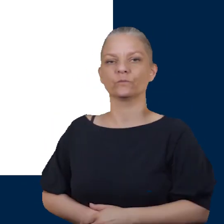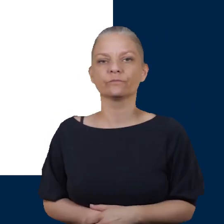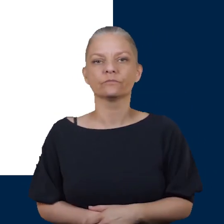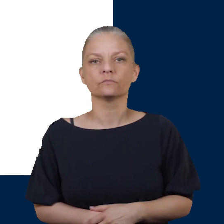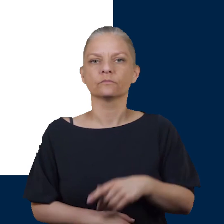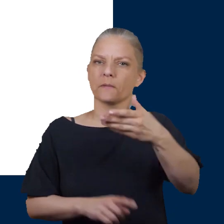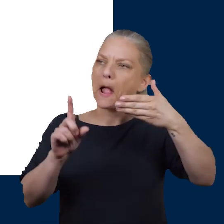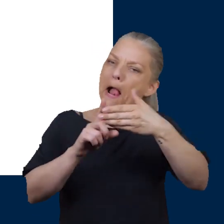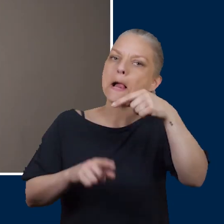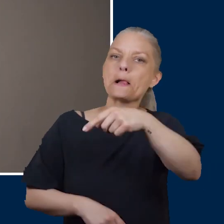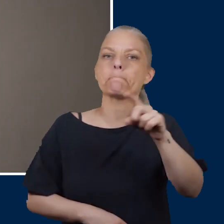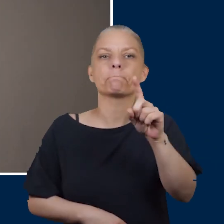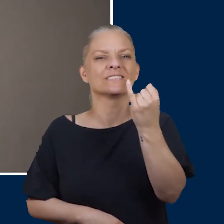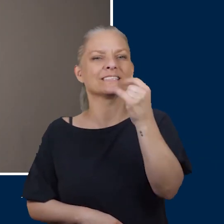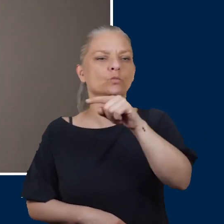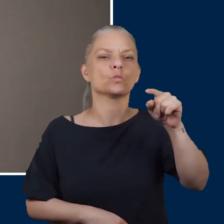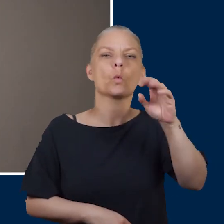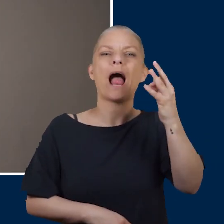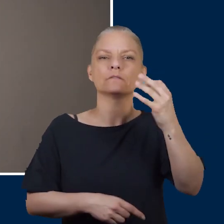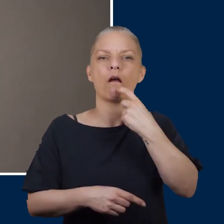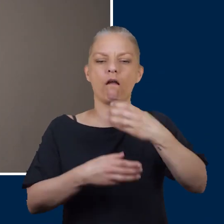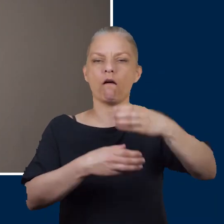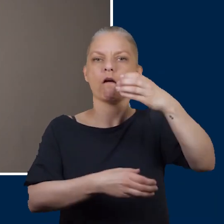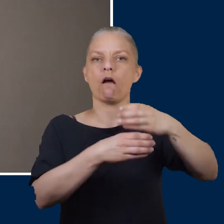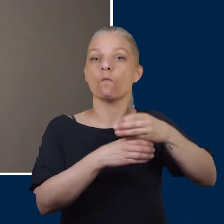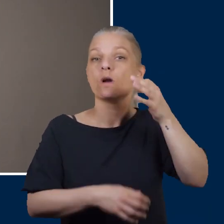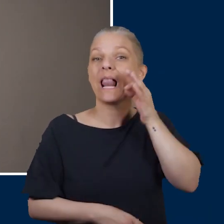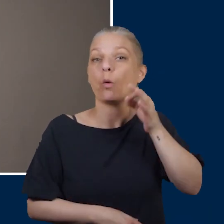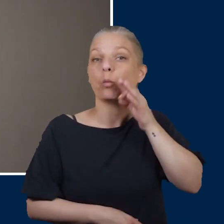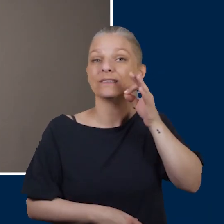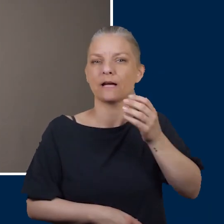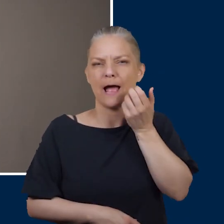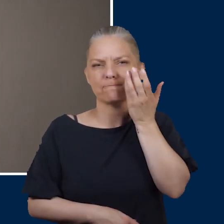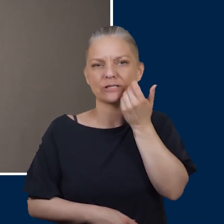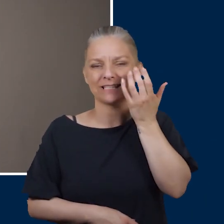of fluids each day which is around one and a half to two liters to prevent dehydration.